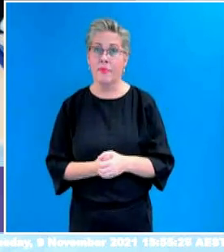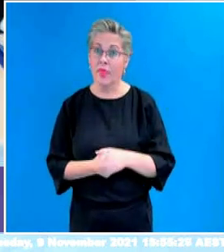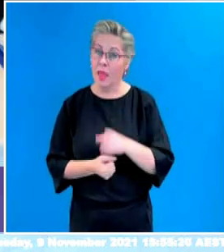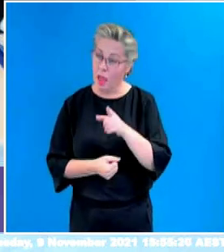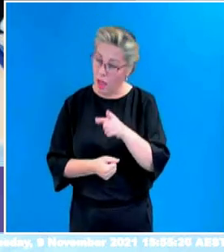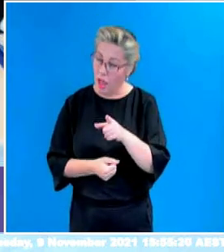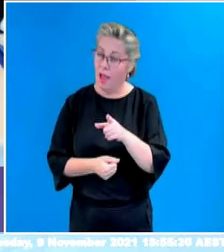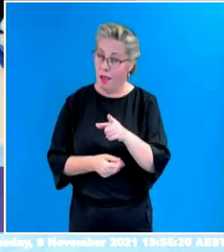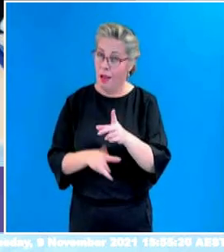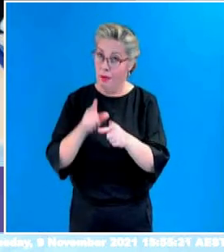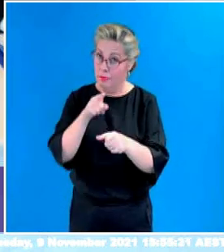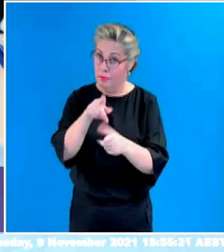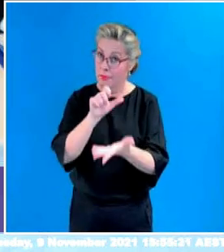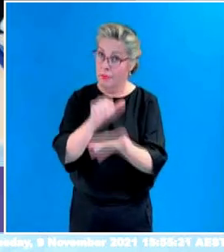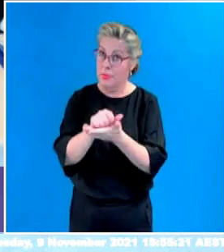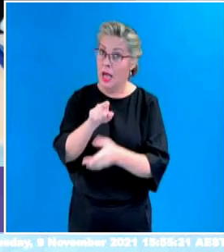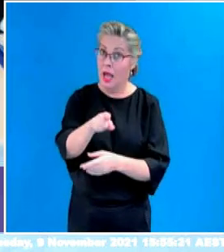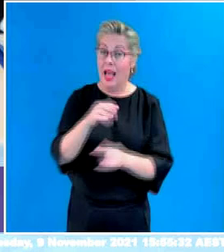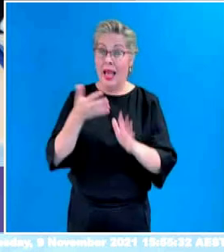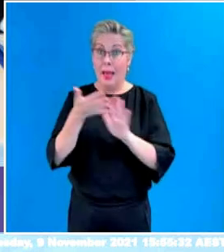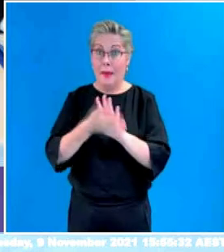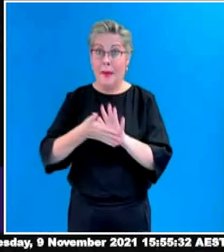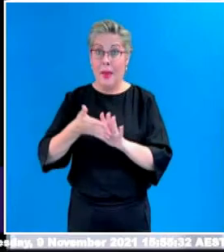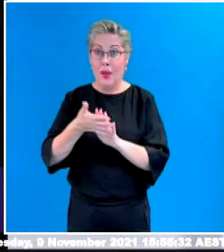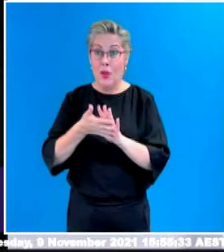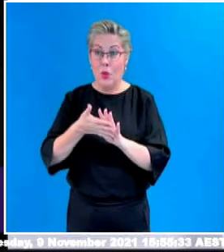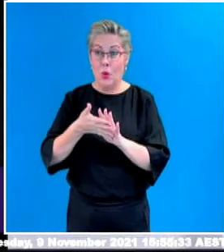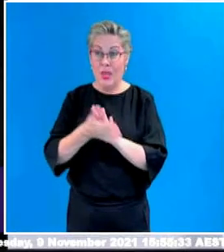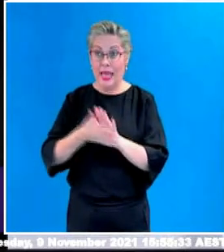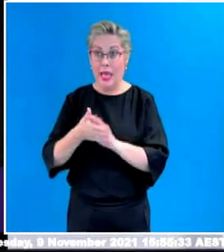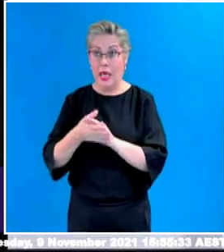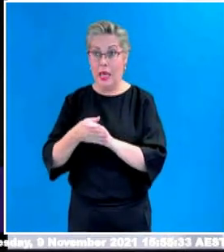be specialised knowledge in how to operationalise human rights.